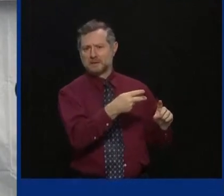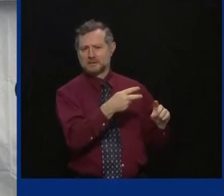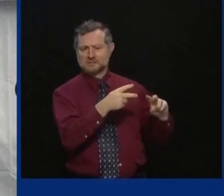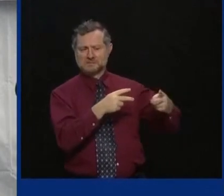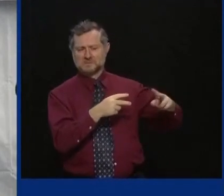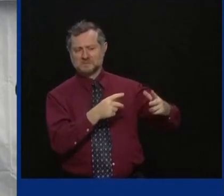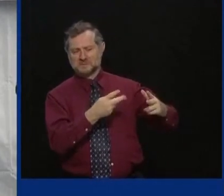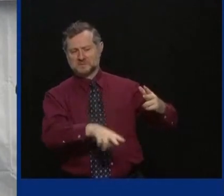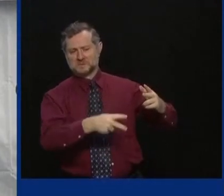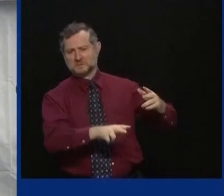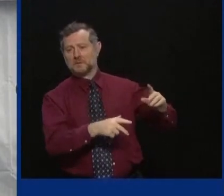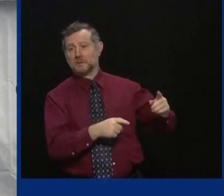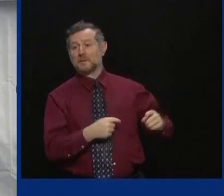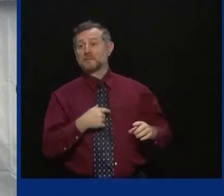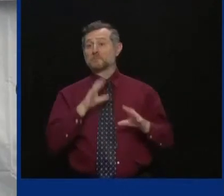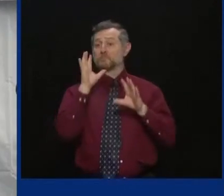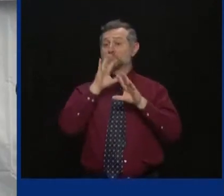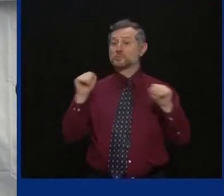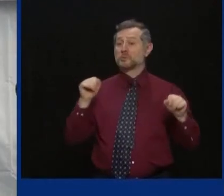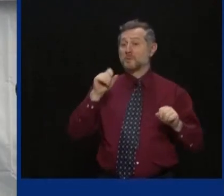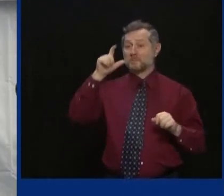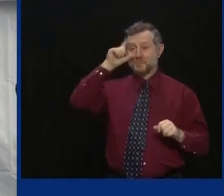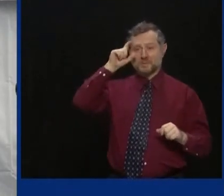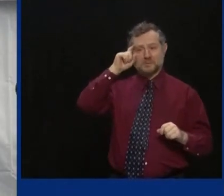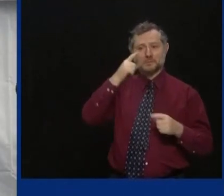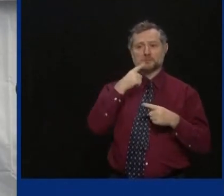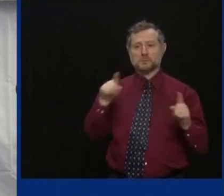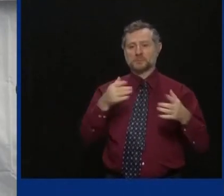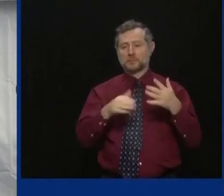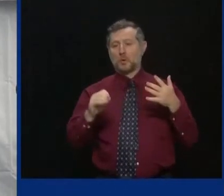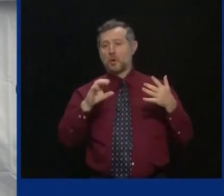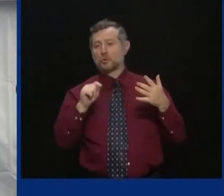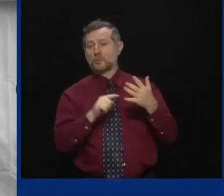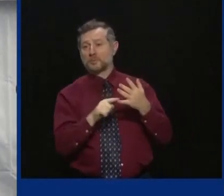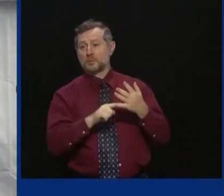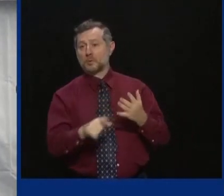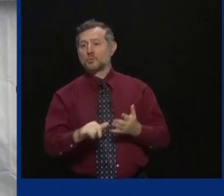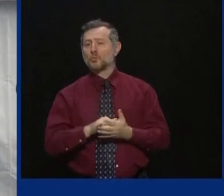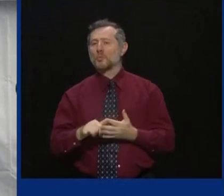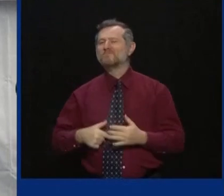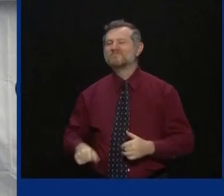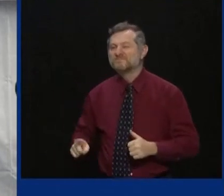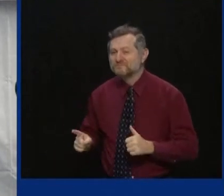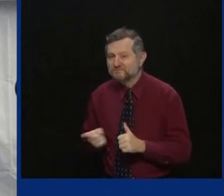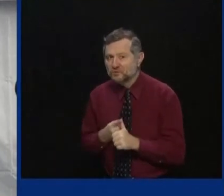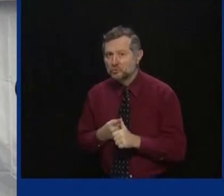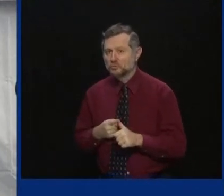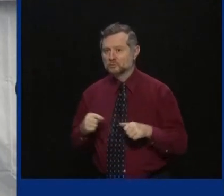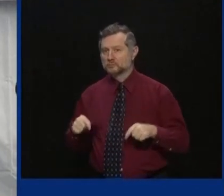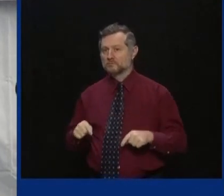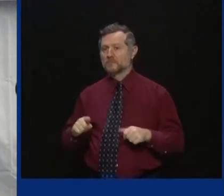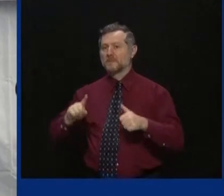I BELIEVE THAT CALIFORNIA IS GOING TO FOLLOW A COUPLE OF WEEKS AND THE